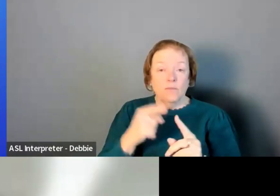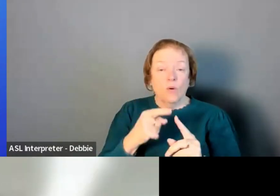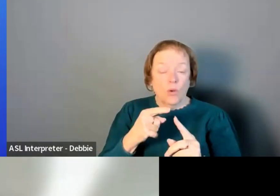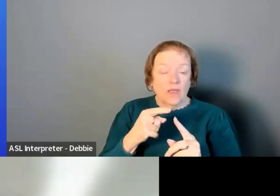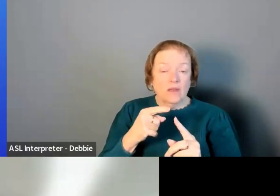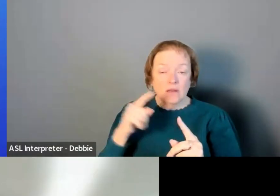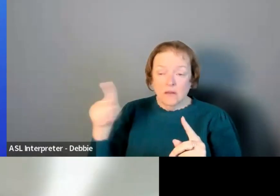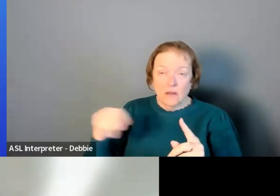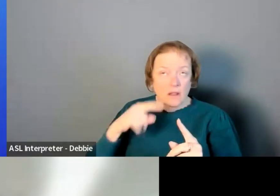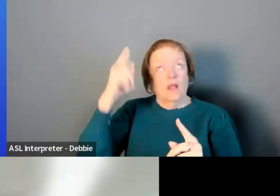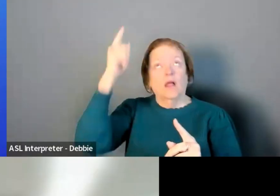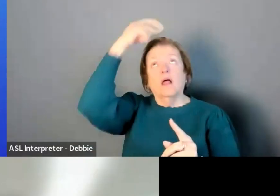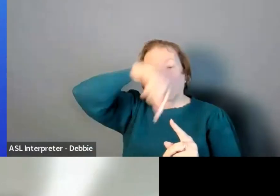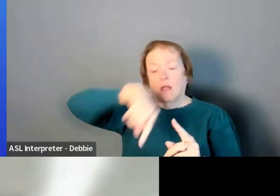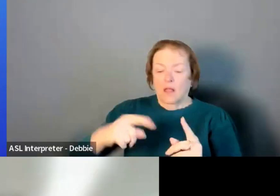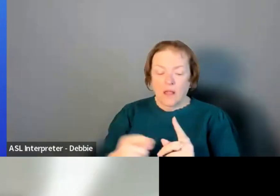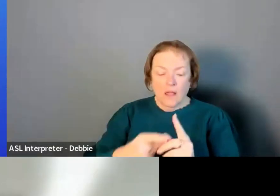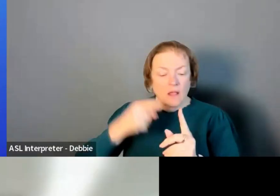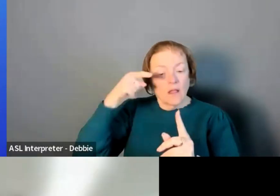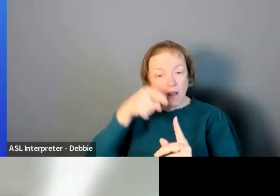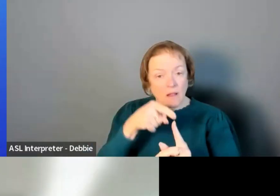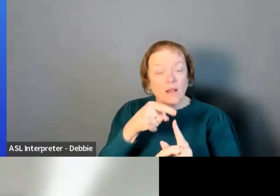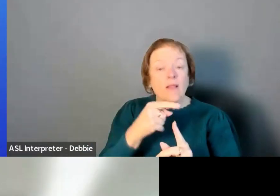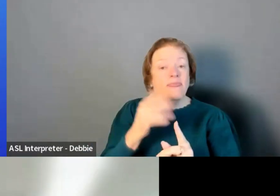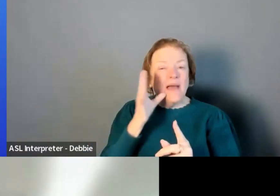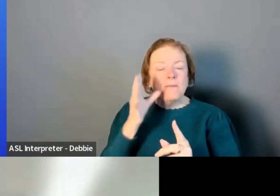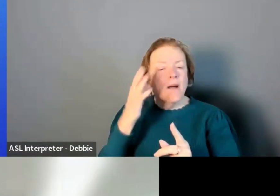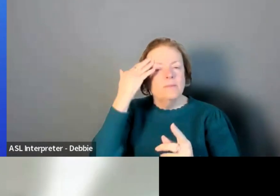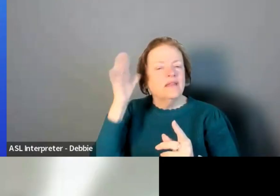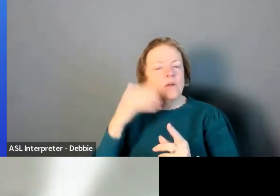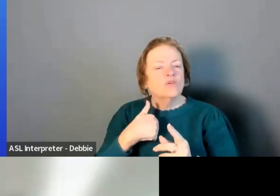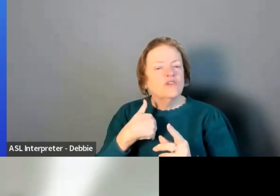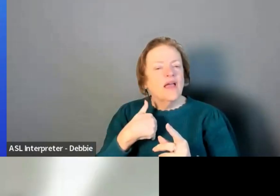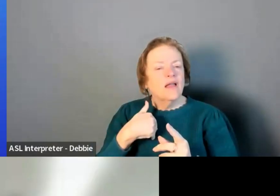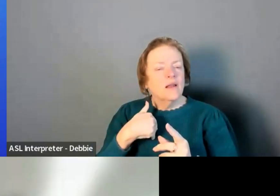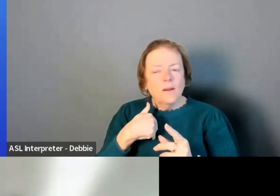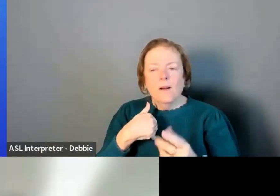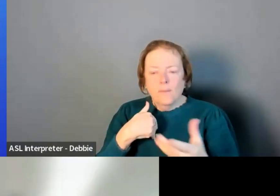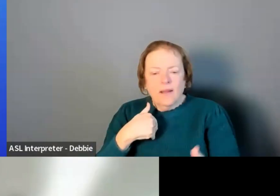was that mom did not know what she had, and she had it right there, but she had no idea.